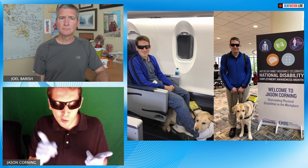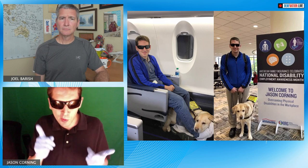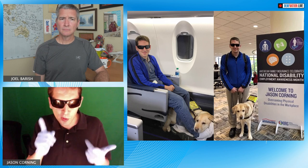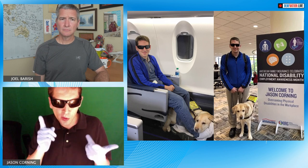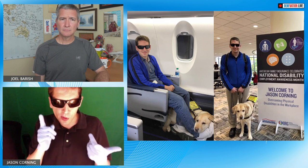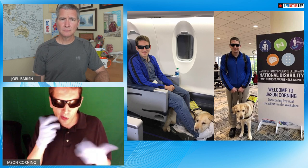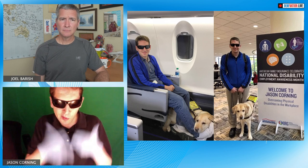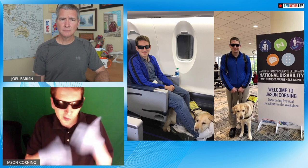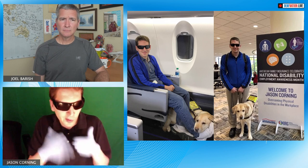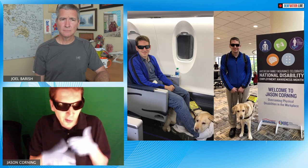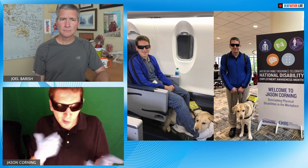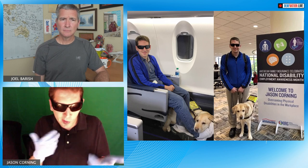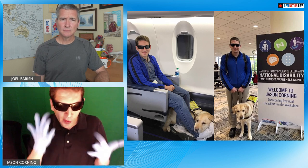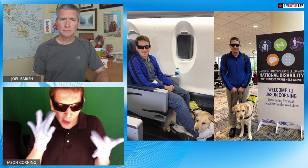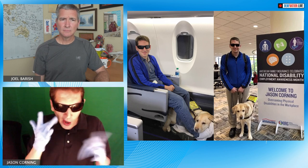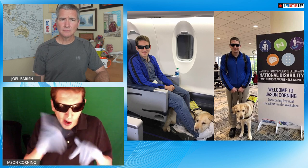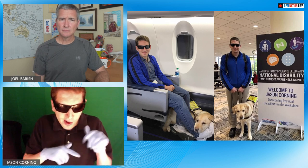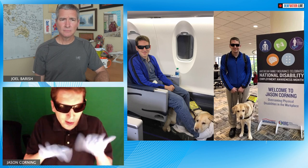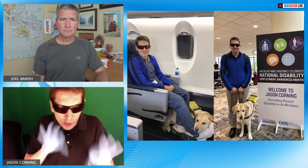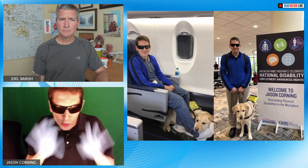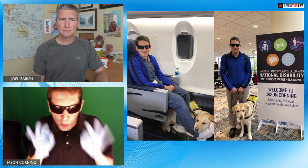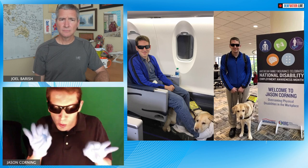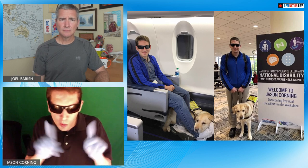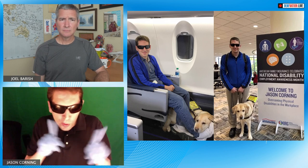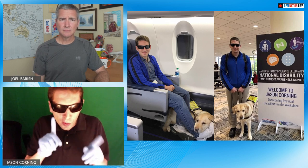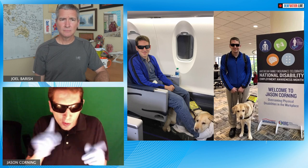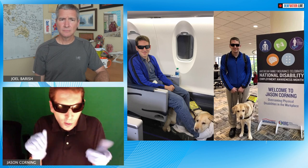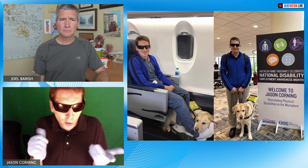what the issue is and why they aren’t able to recruit people with disabilities.